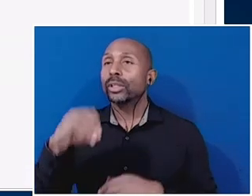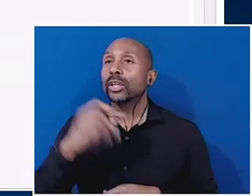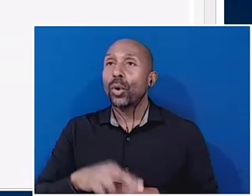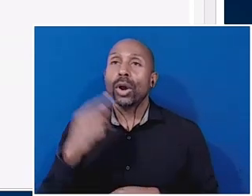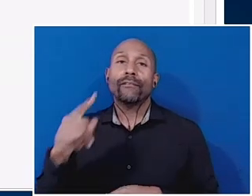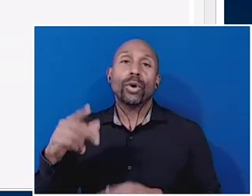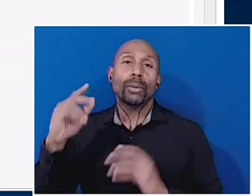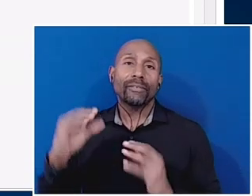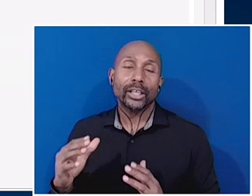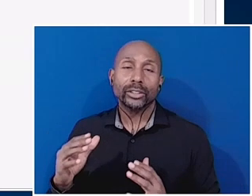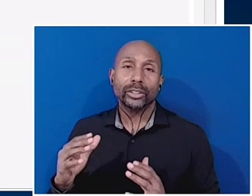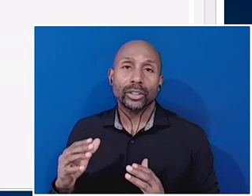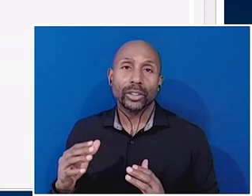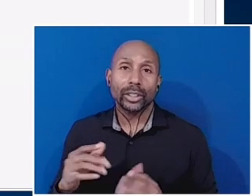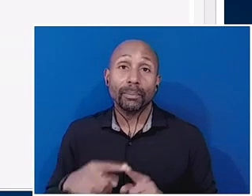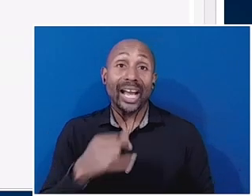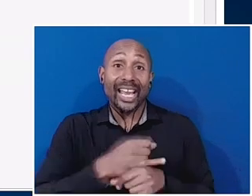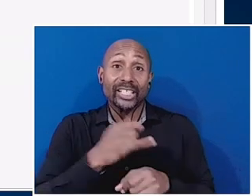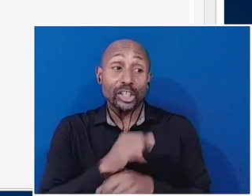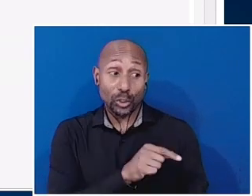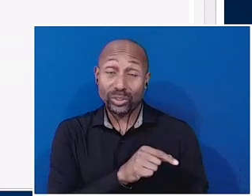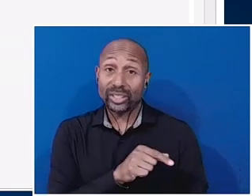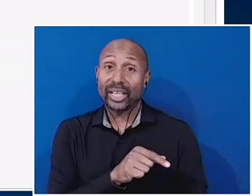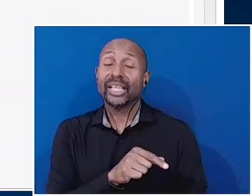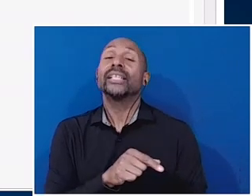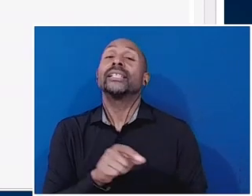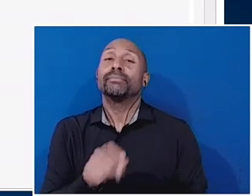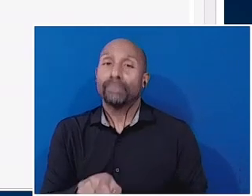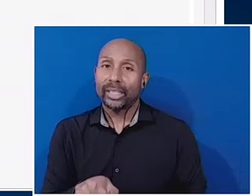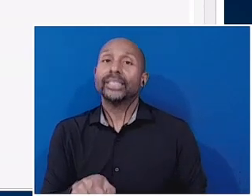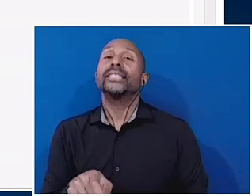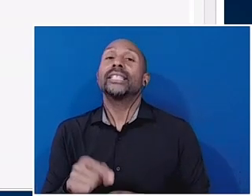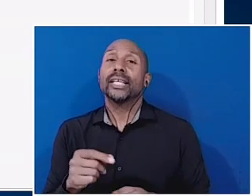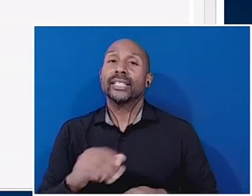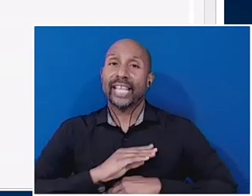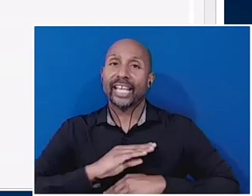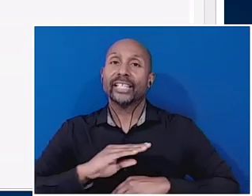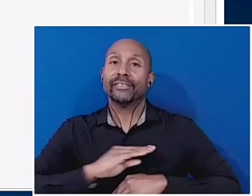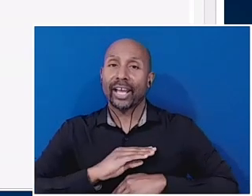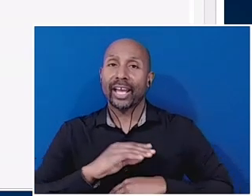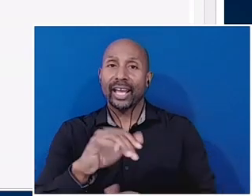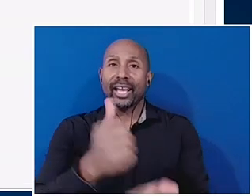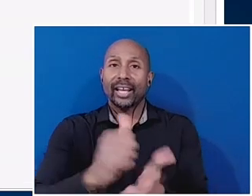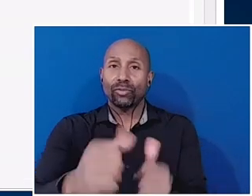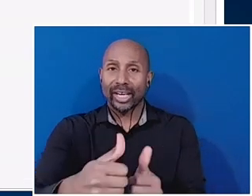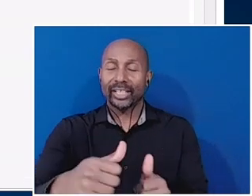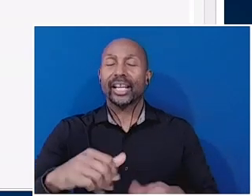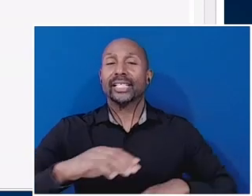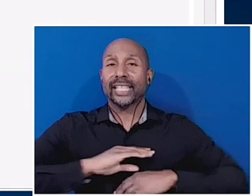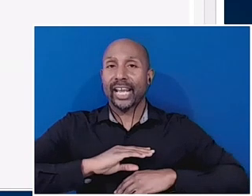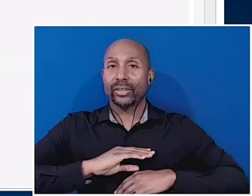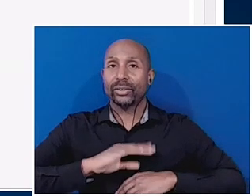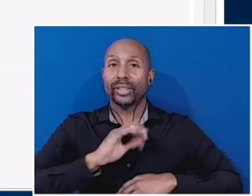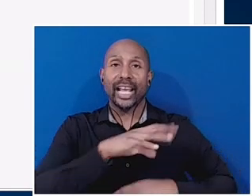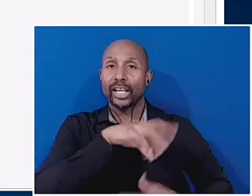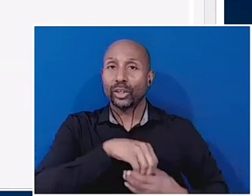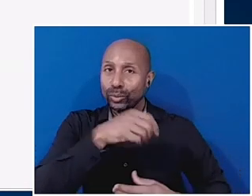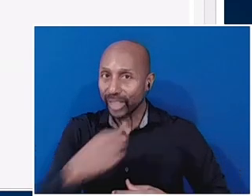the institution that is responsible to meet the standards, and that includes anybody that they involve in doing so under all these rules.